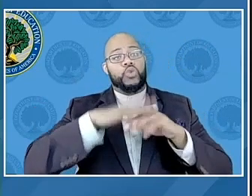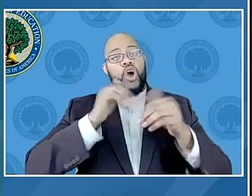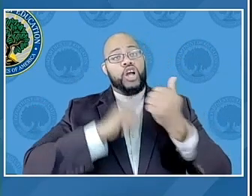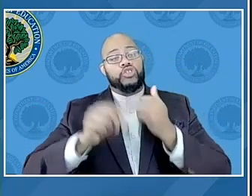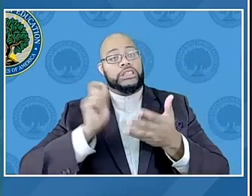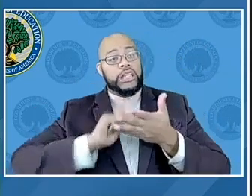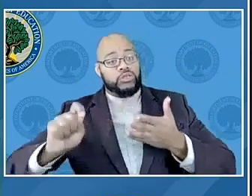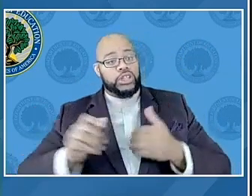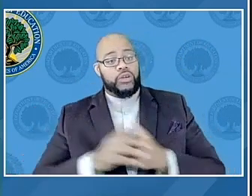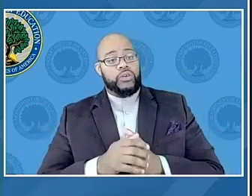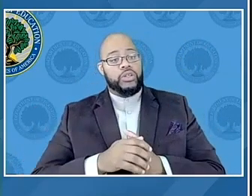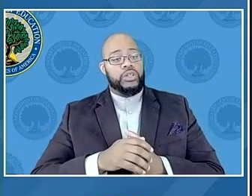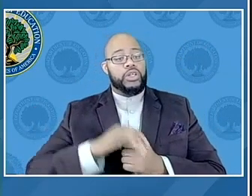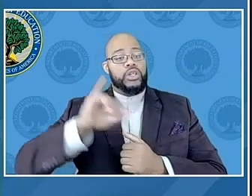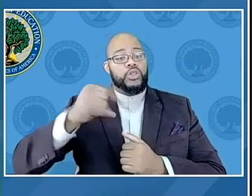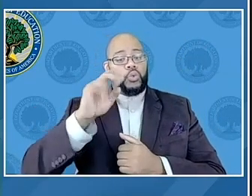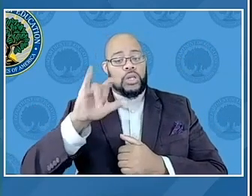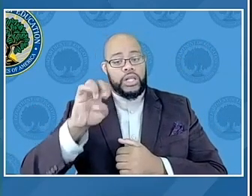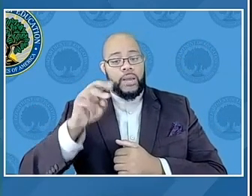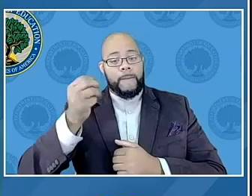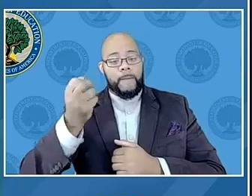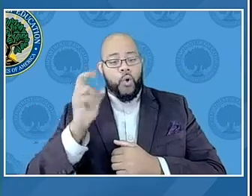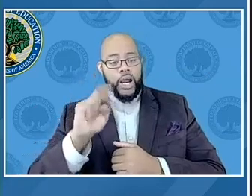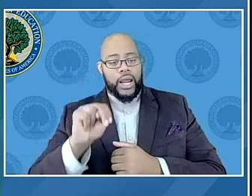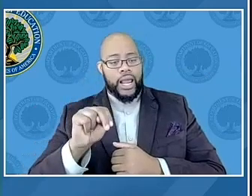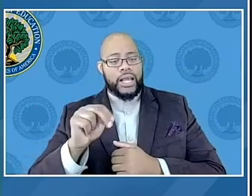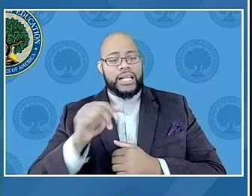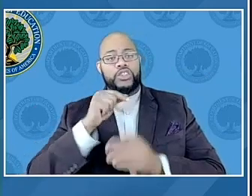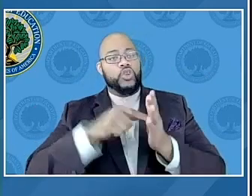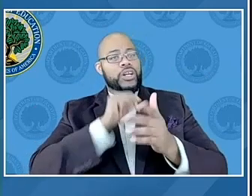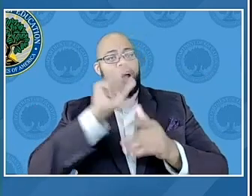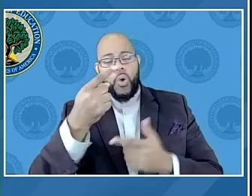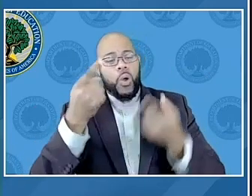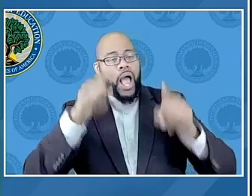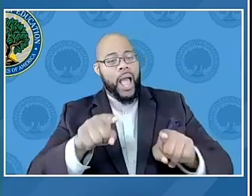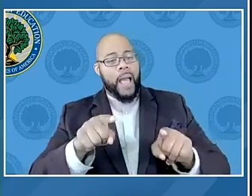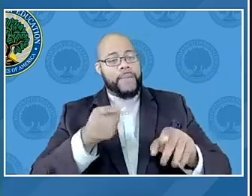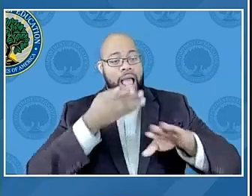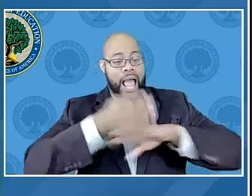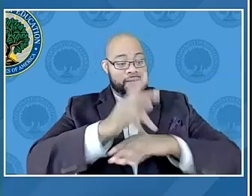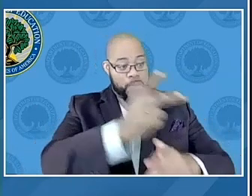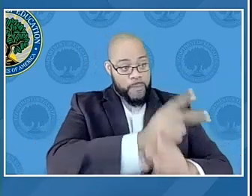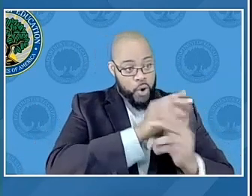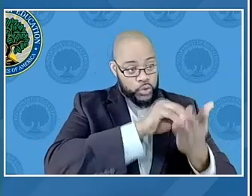Julie Morgan, highlighted that it was not only about what has happened after you borrow student debt, but it's also was